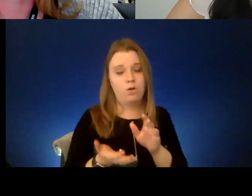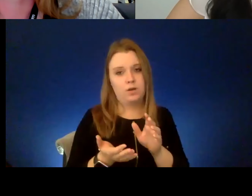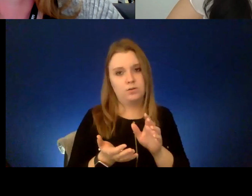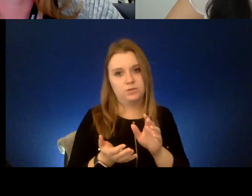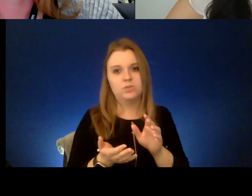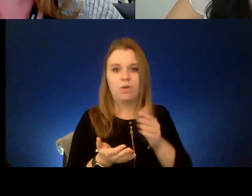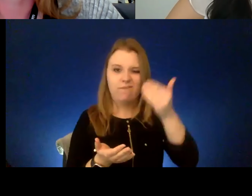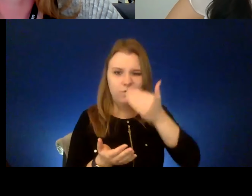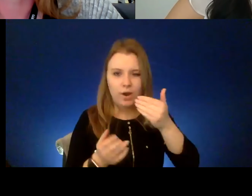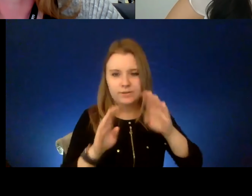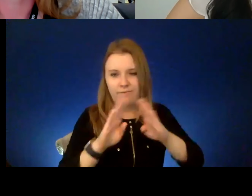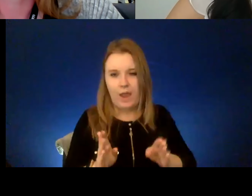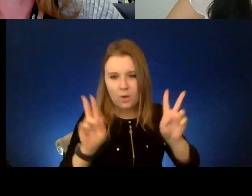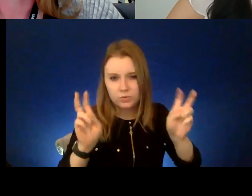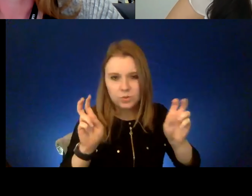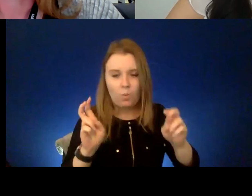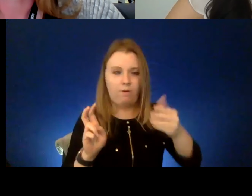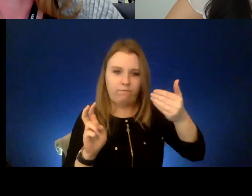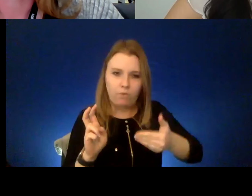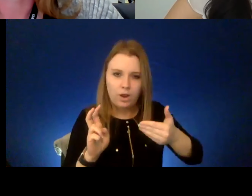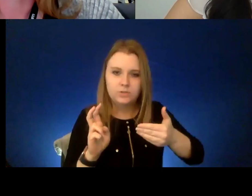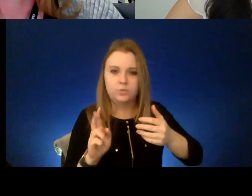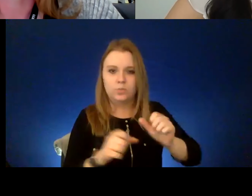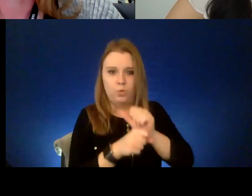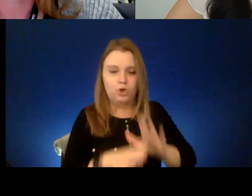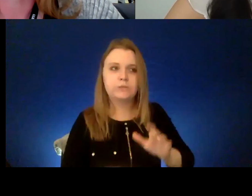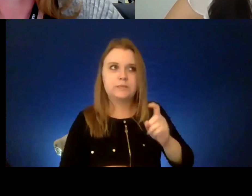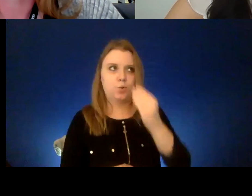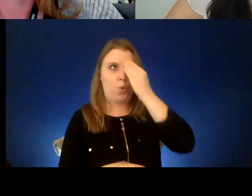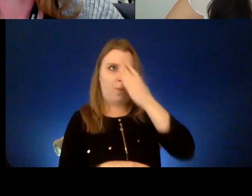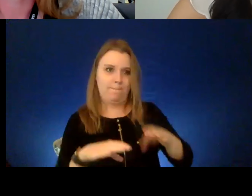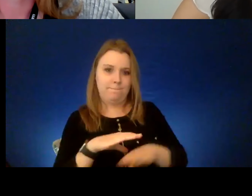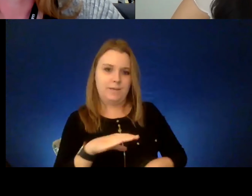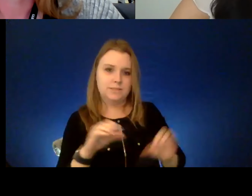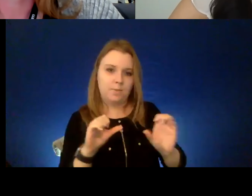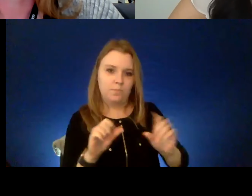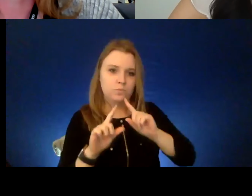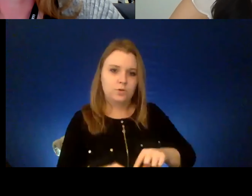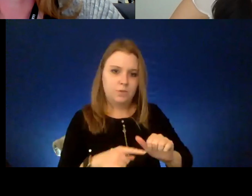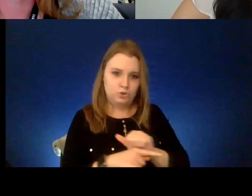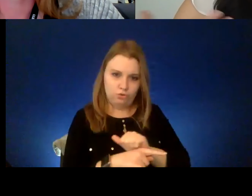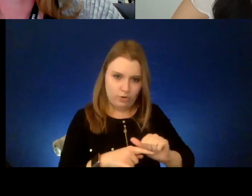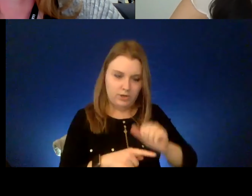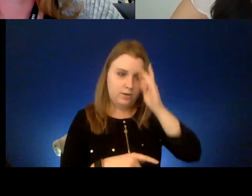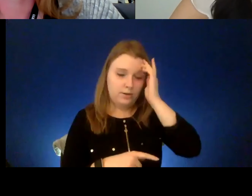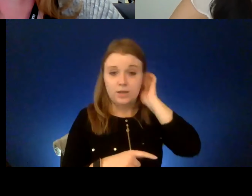just that really basic emergency response training. And then definitely knowing how to call the nurse,